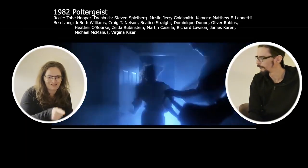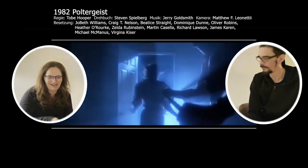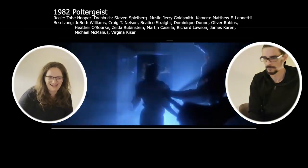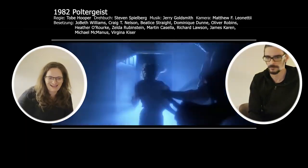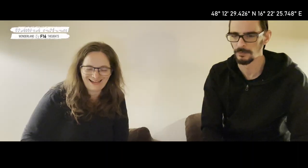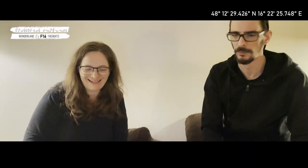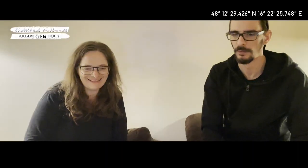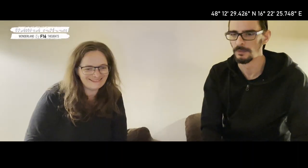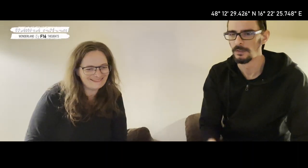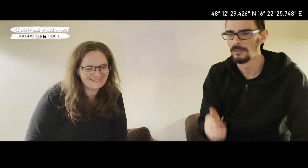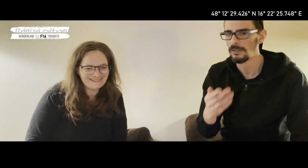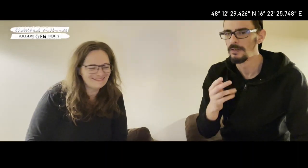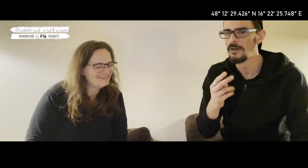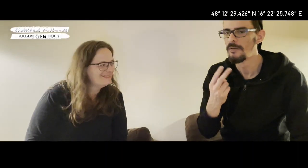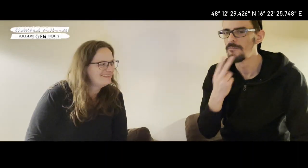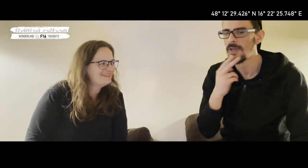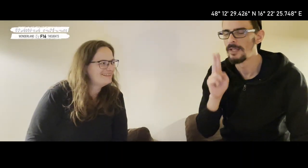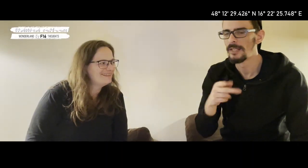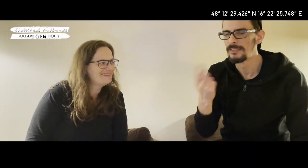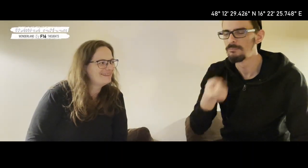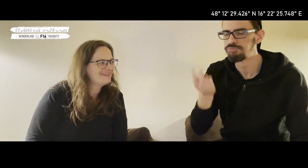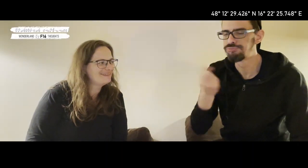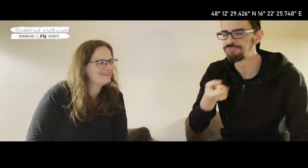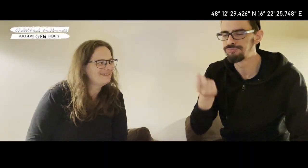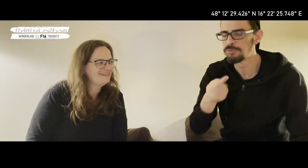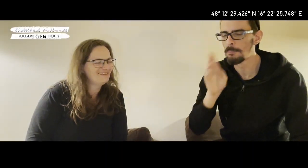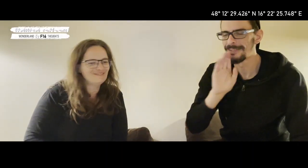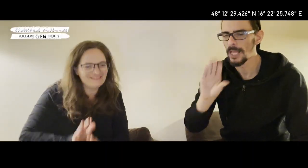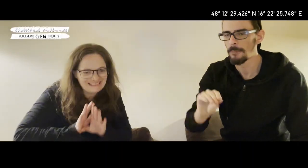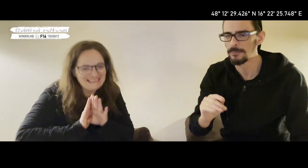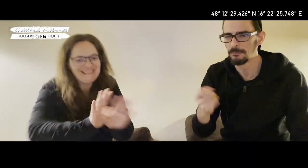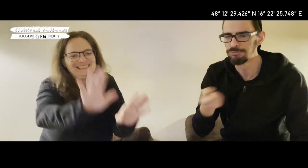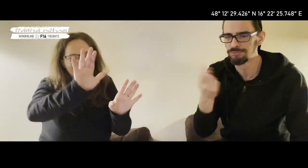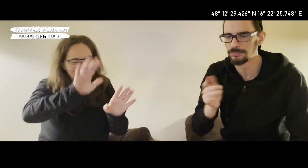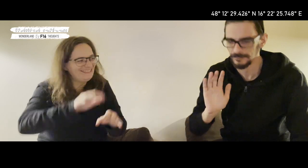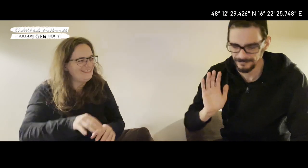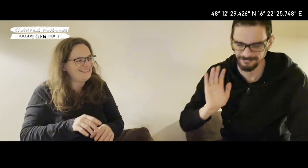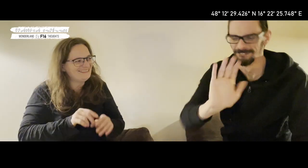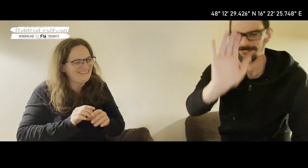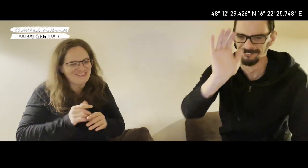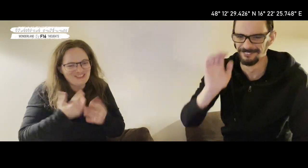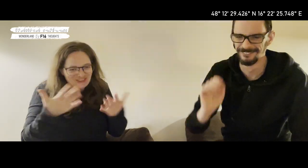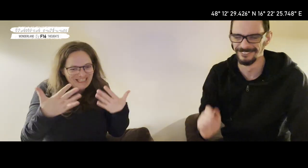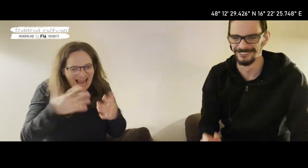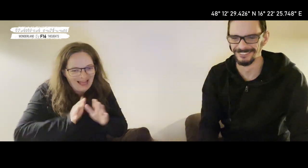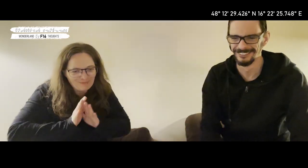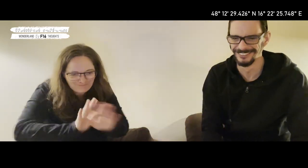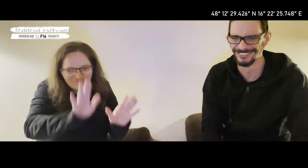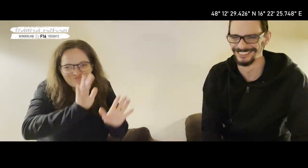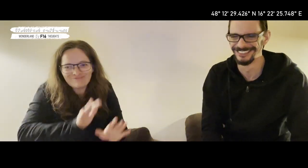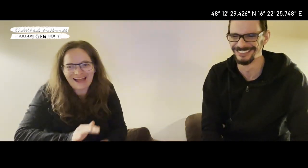And she continues to pursue her path with determination. Could someone please turn off the fan? A little push is enough. - A push.